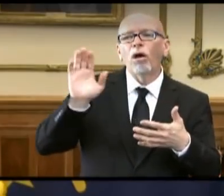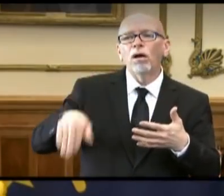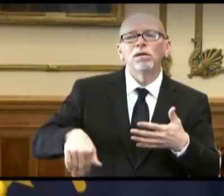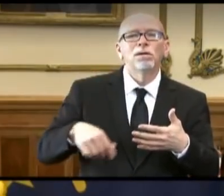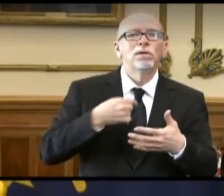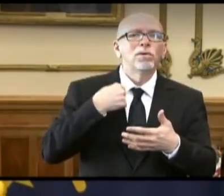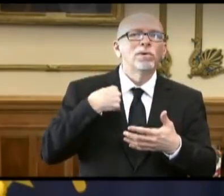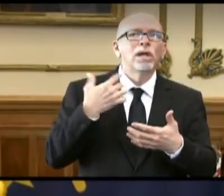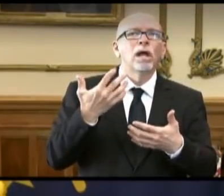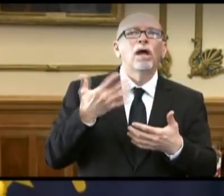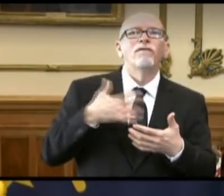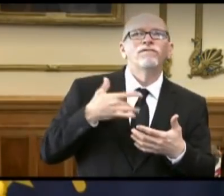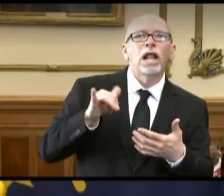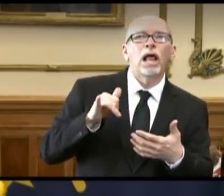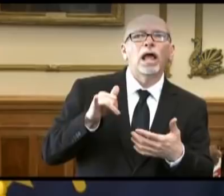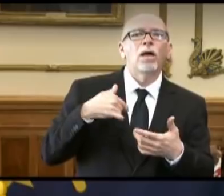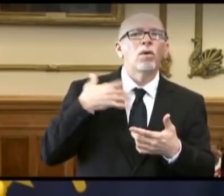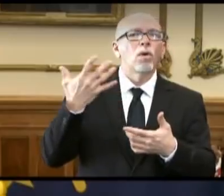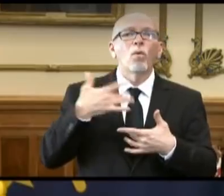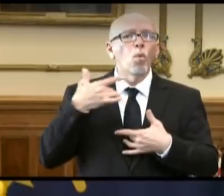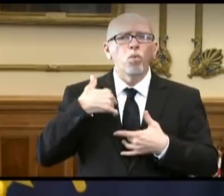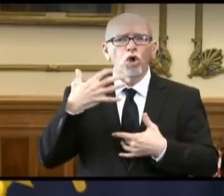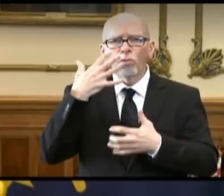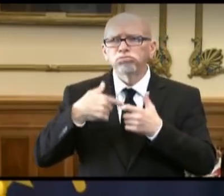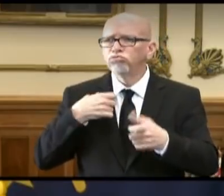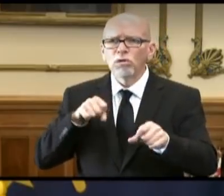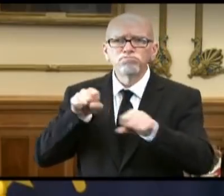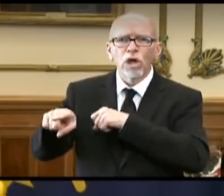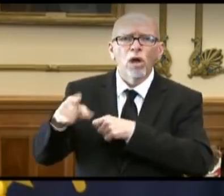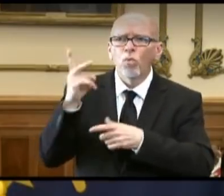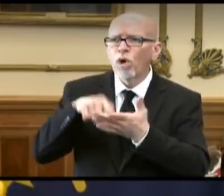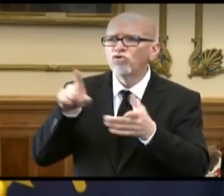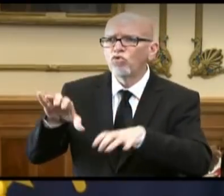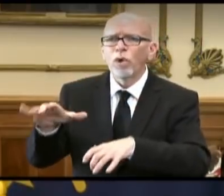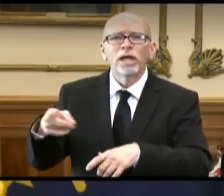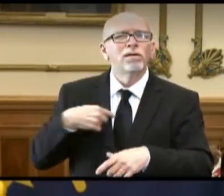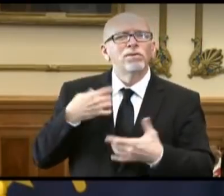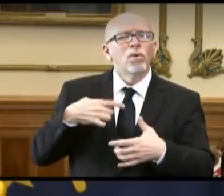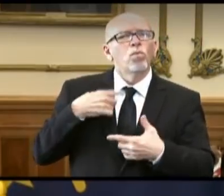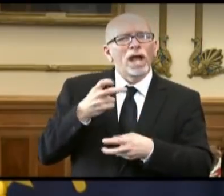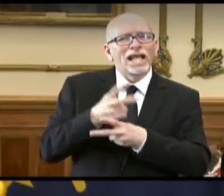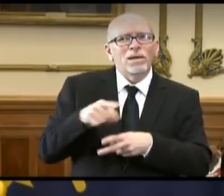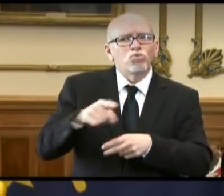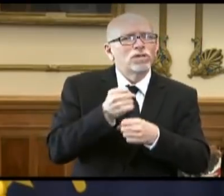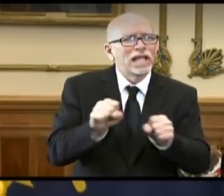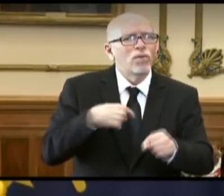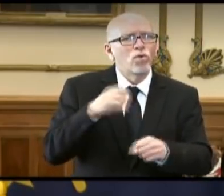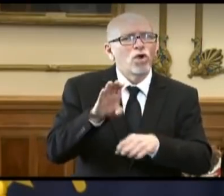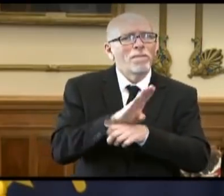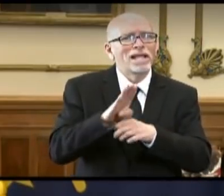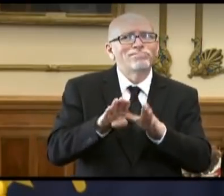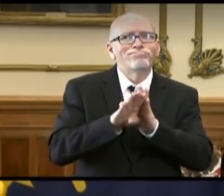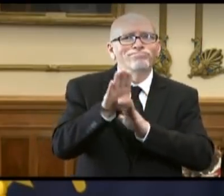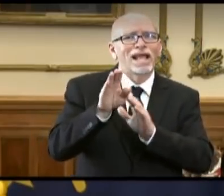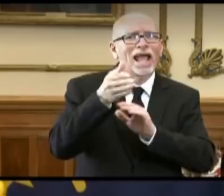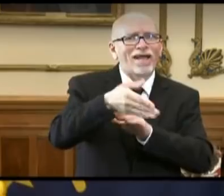THAT'S WHY ALL OF THOSE 214 COMPLAINTS. WE FOLLOWED UP ON EVERY SINGLE ONE OF THEM. IT IS NOT BECAUSE WE WANT TO KICK IN SOMEONE'S DOOR.